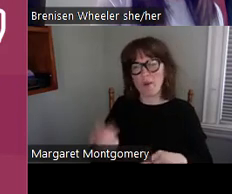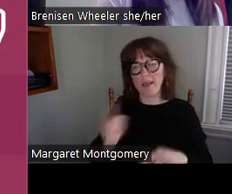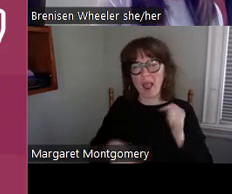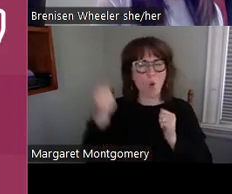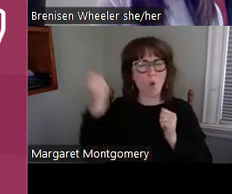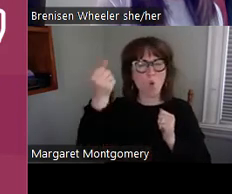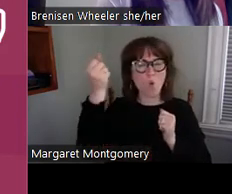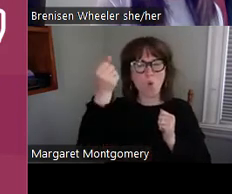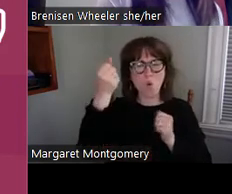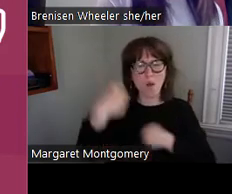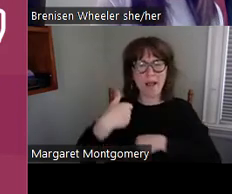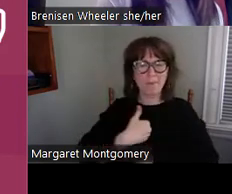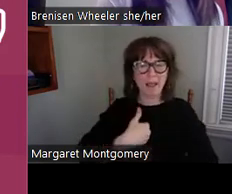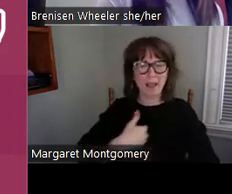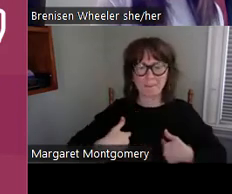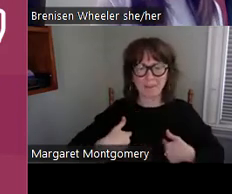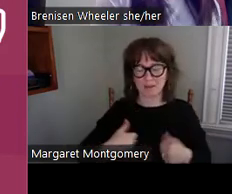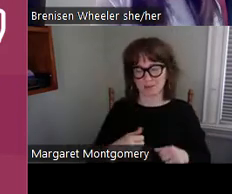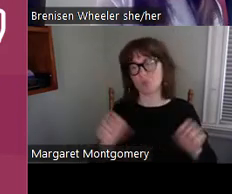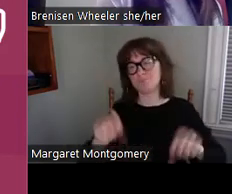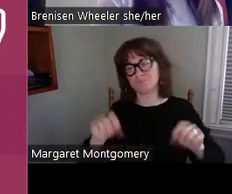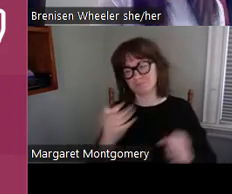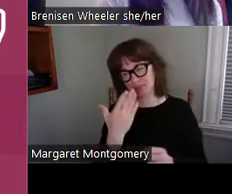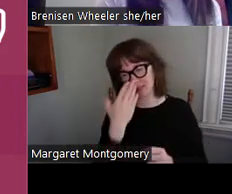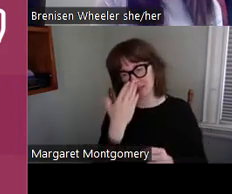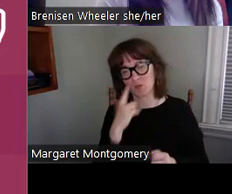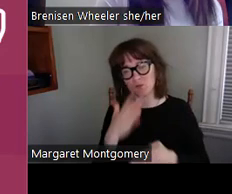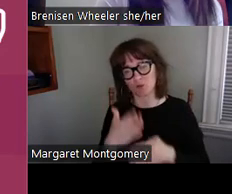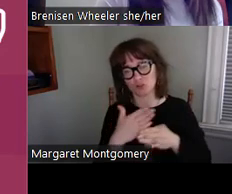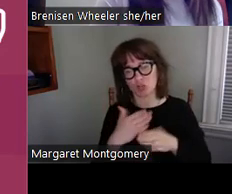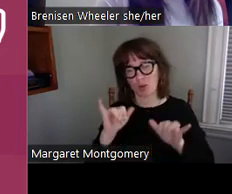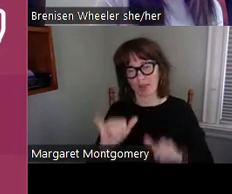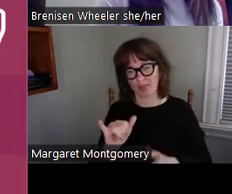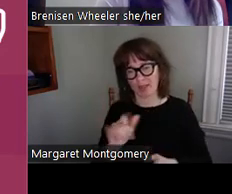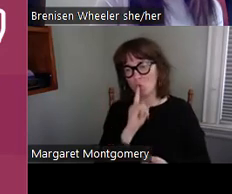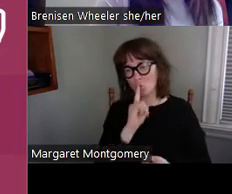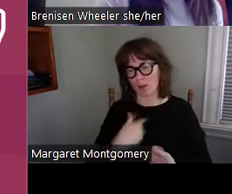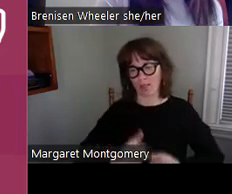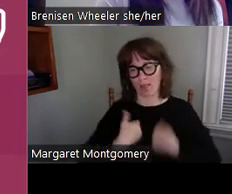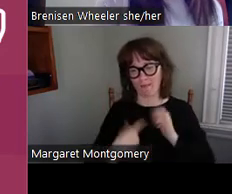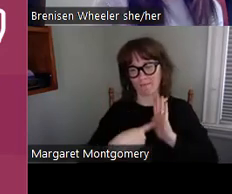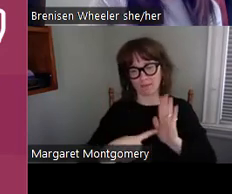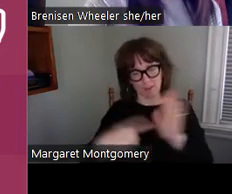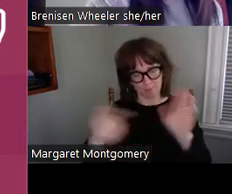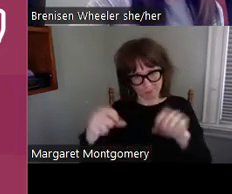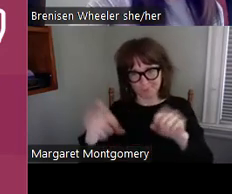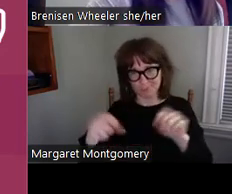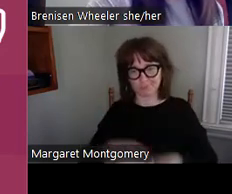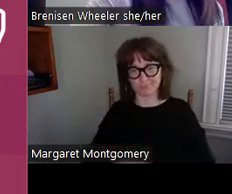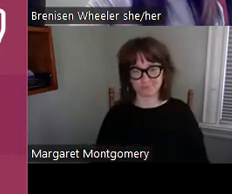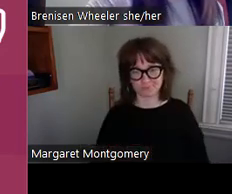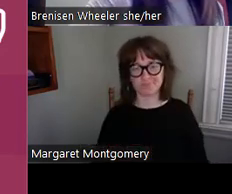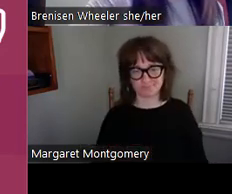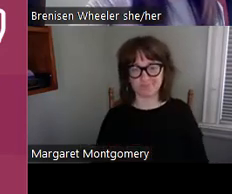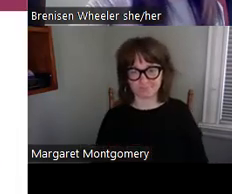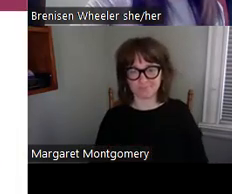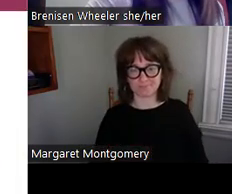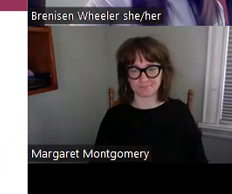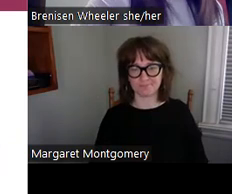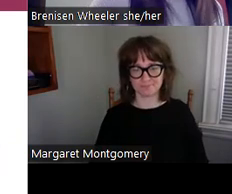12:37:44 So thank you for sharing that very real life. Example: 2: Okay, So we will continue